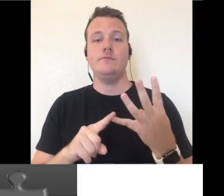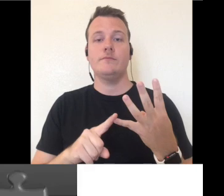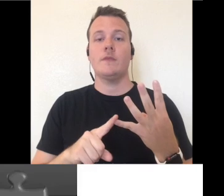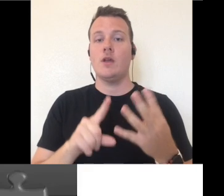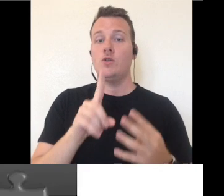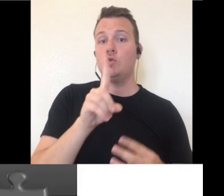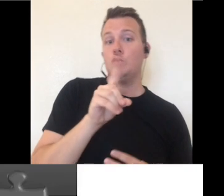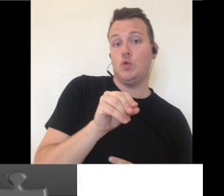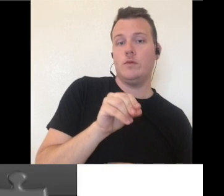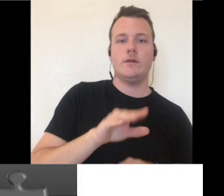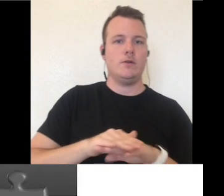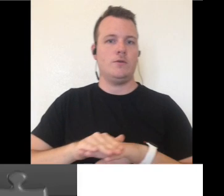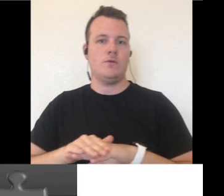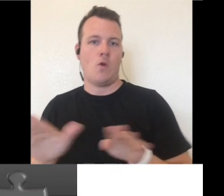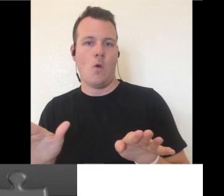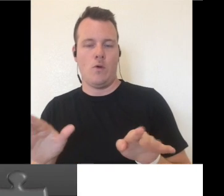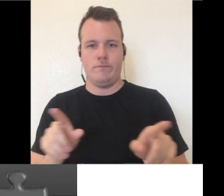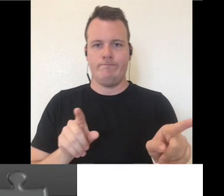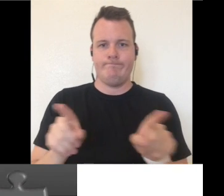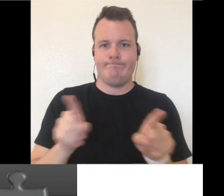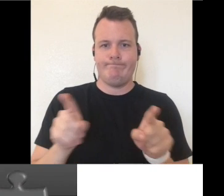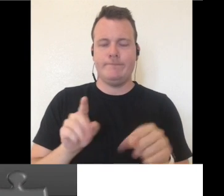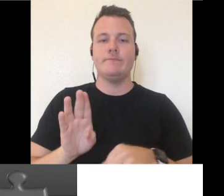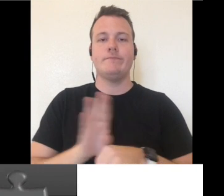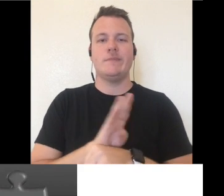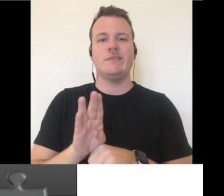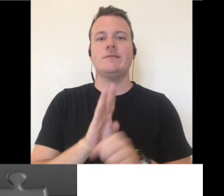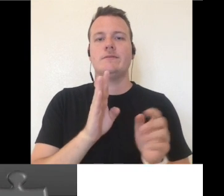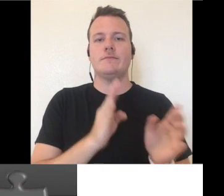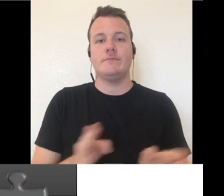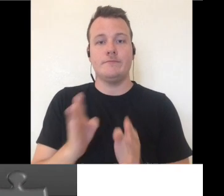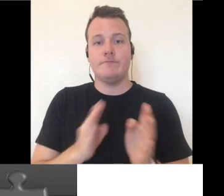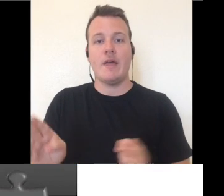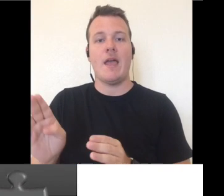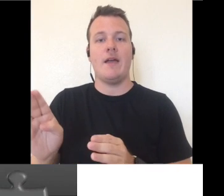some do's and don'ts about the business planning exercises that we have just